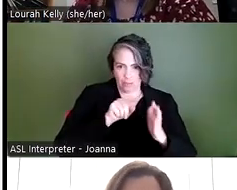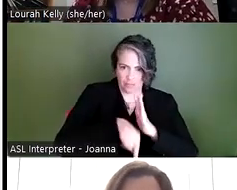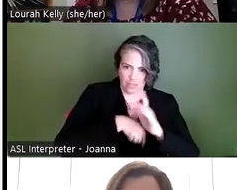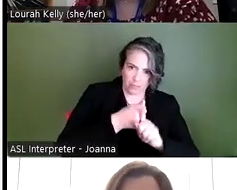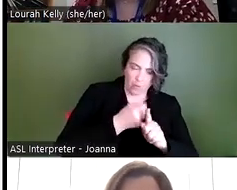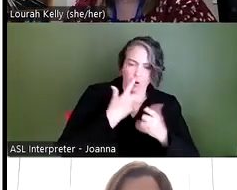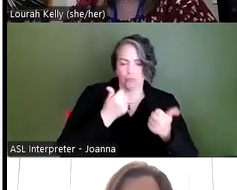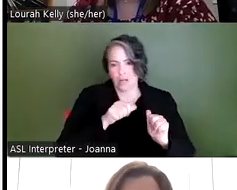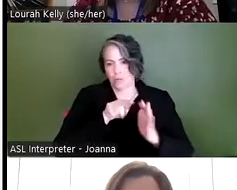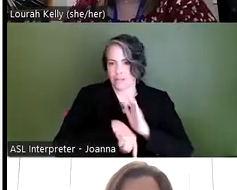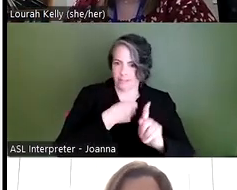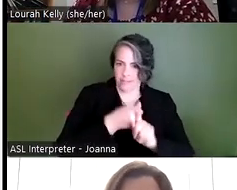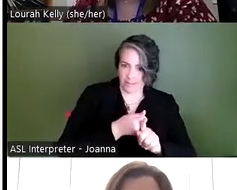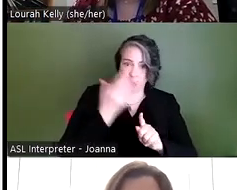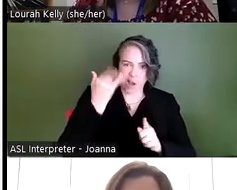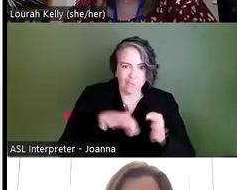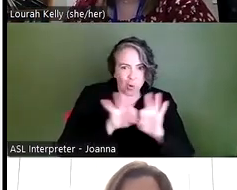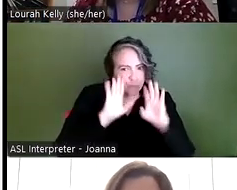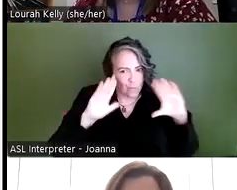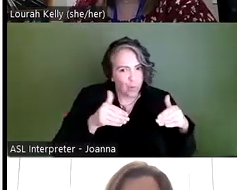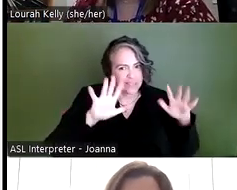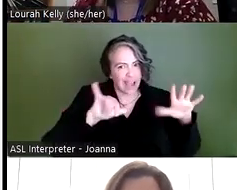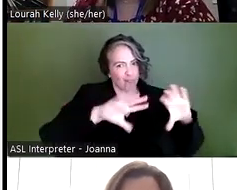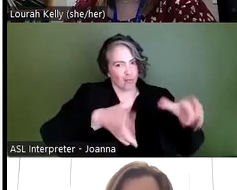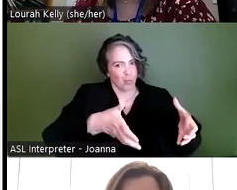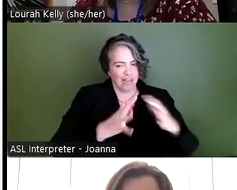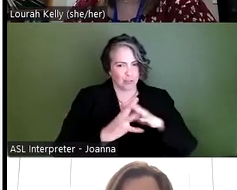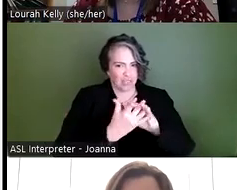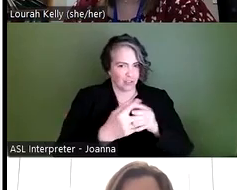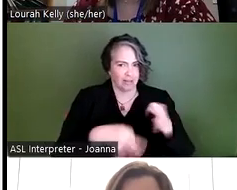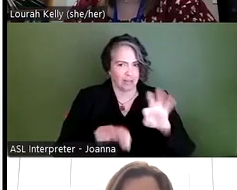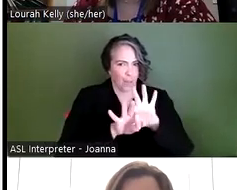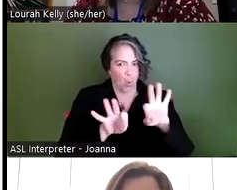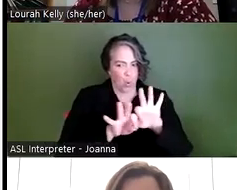to-consumer marketing strategies for prevention and intervention, for suicide and substance use